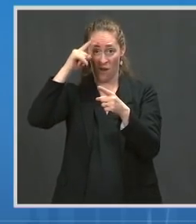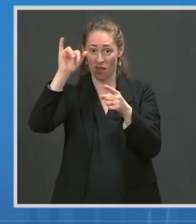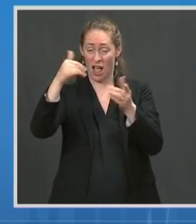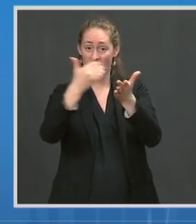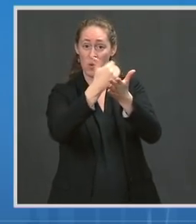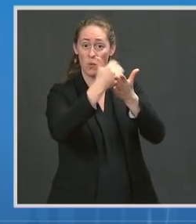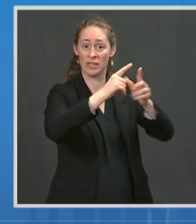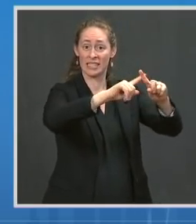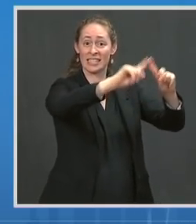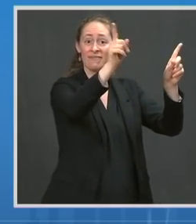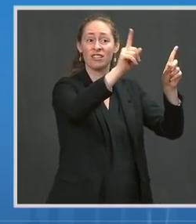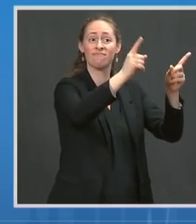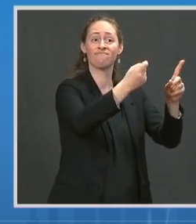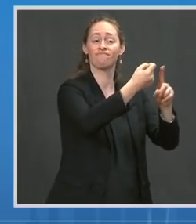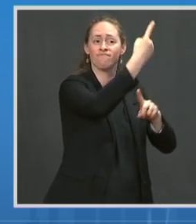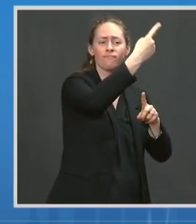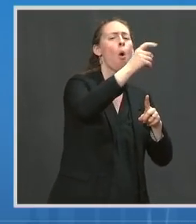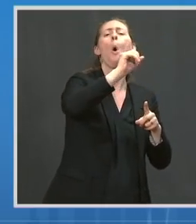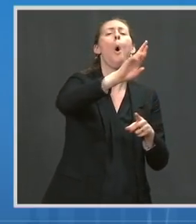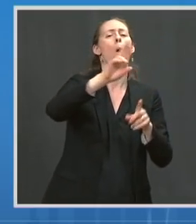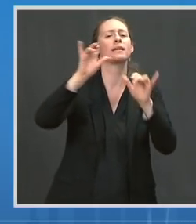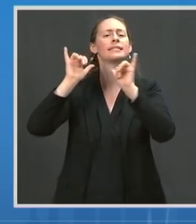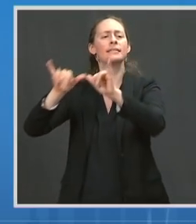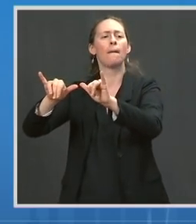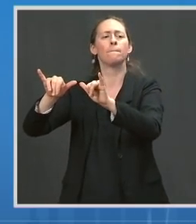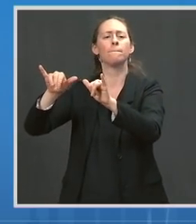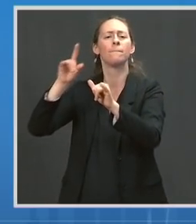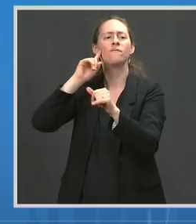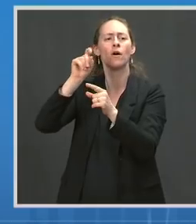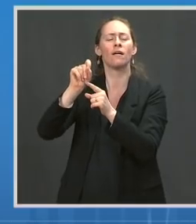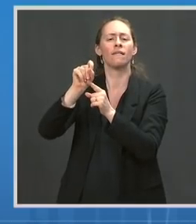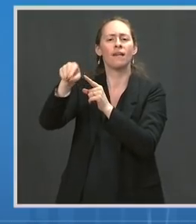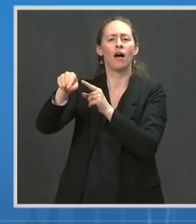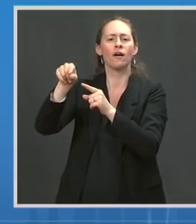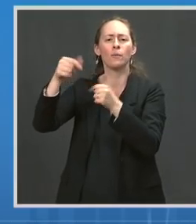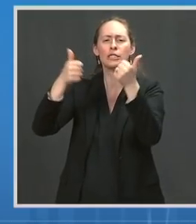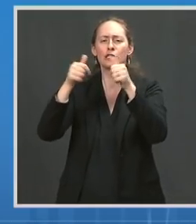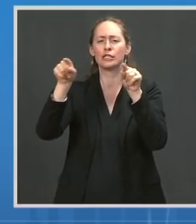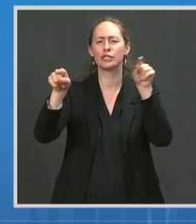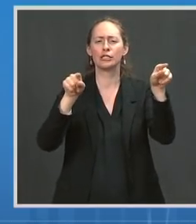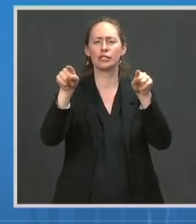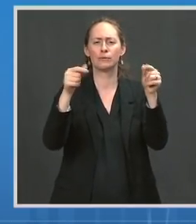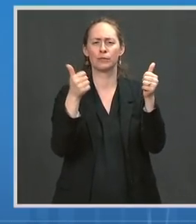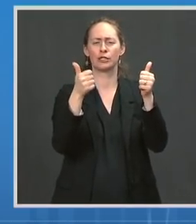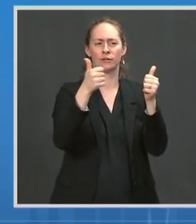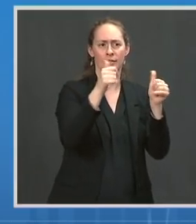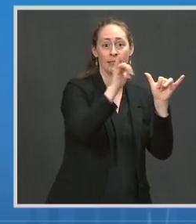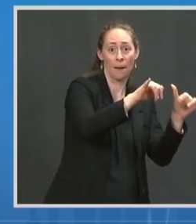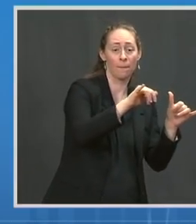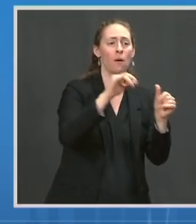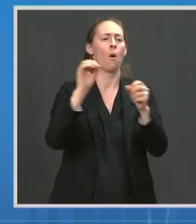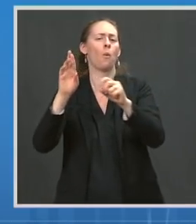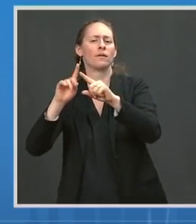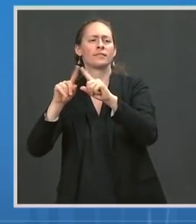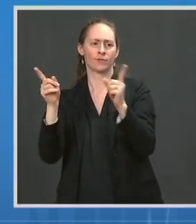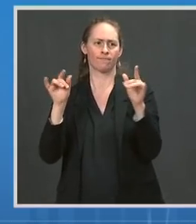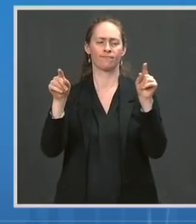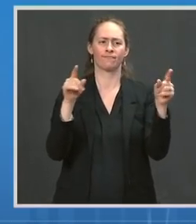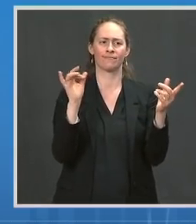to ultimately neutralize both the wild-type and the variant. Mr. Slavitt: Thank you, Dr. Fauci.